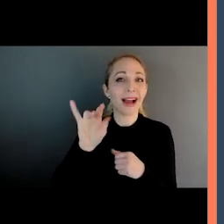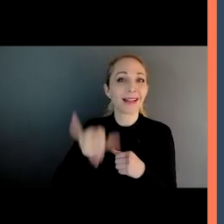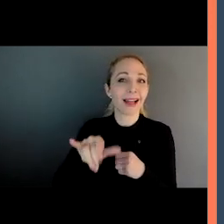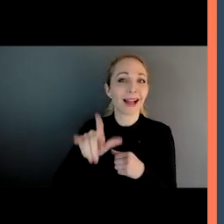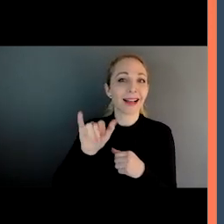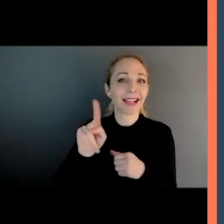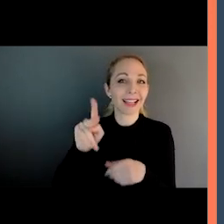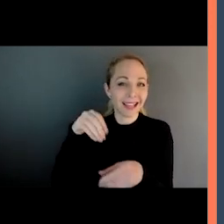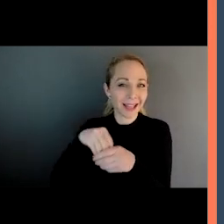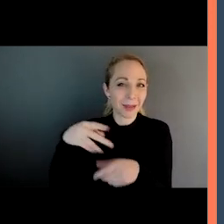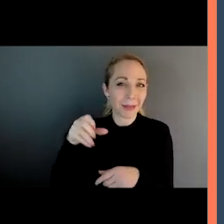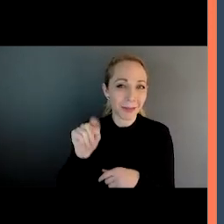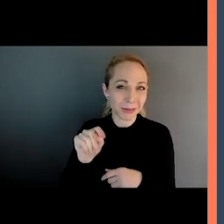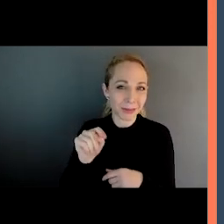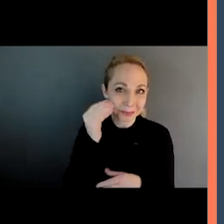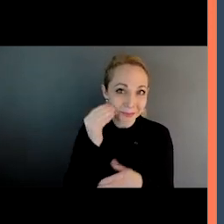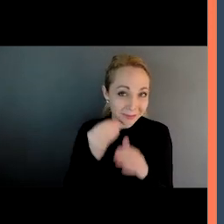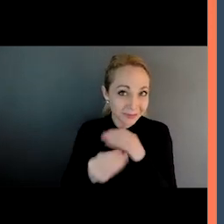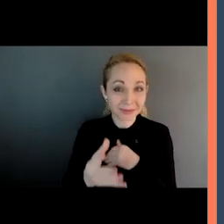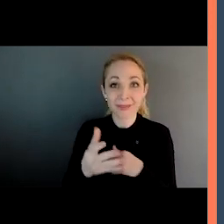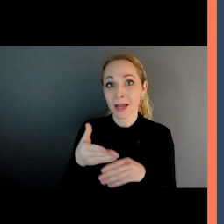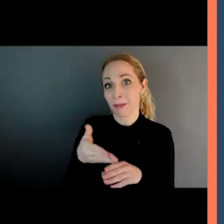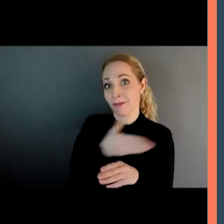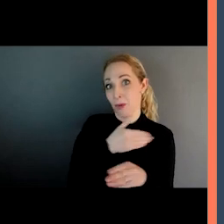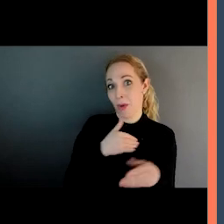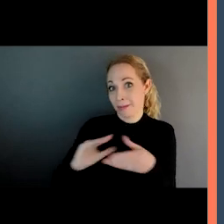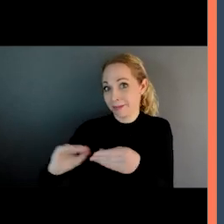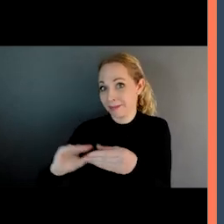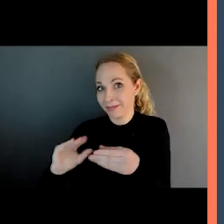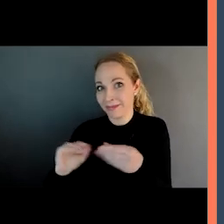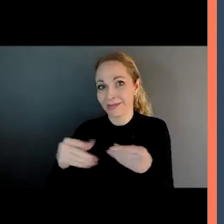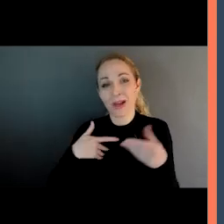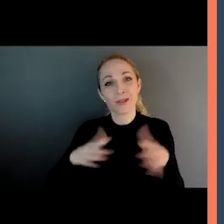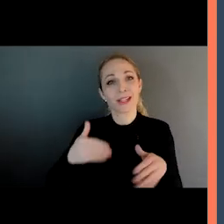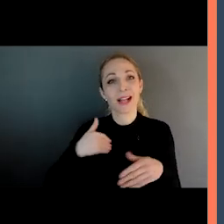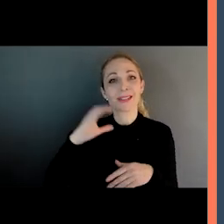JUST AS A PREFACE, I ALREADY ARE HAVE THE COI, HubSpot